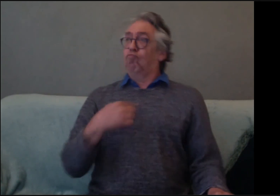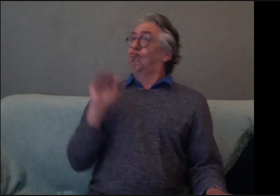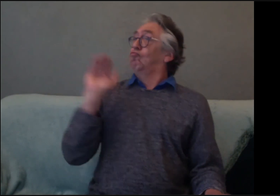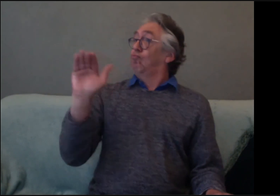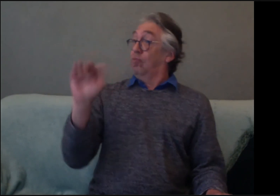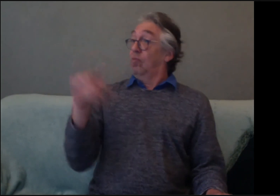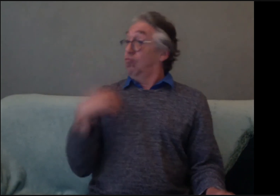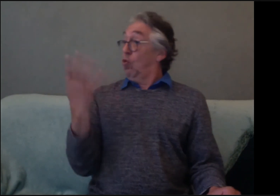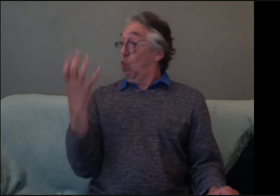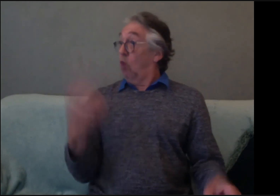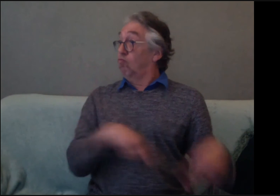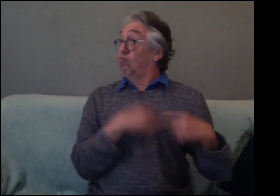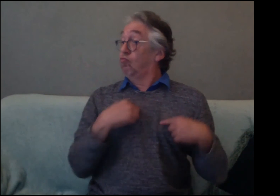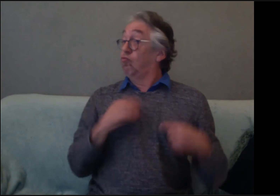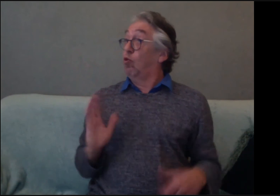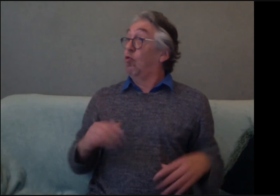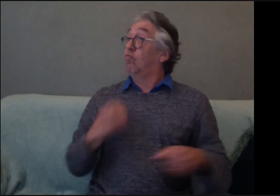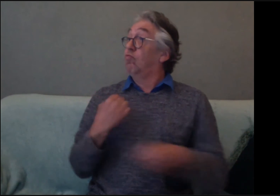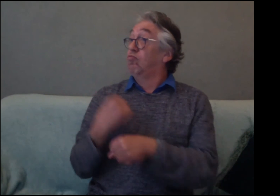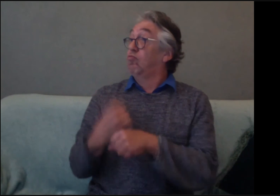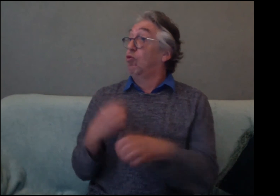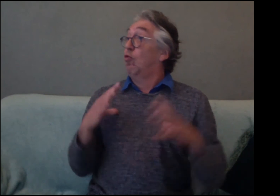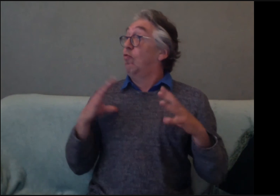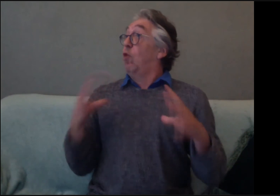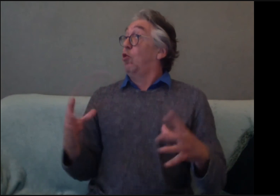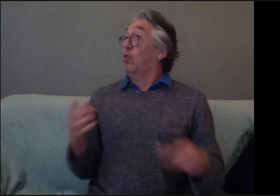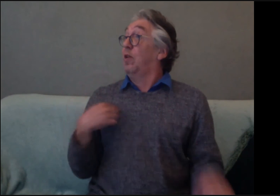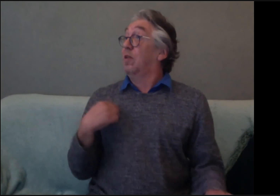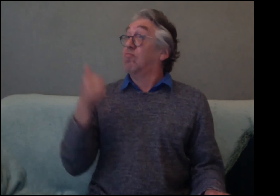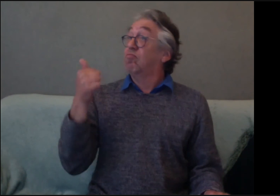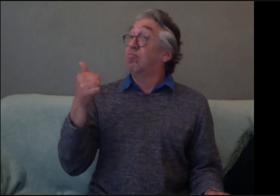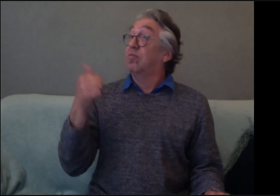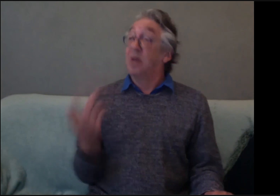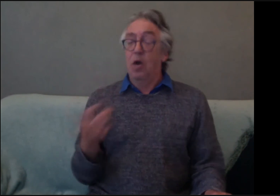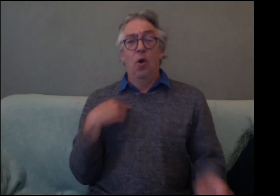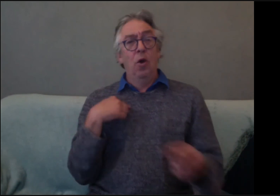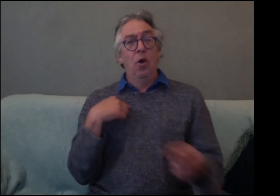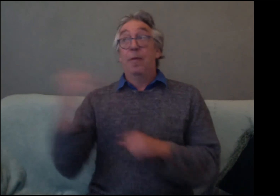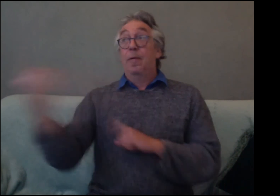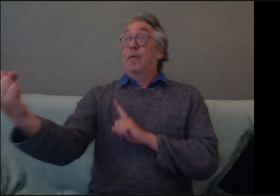And I had a talk with one of the staff members there